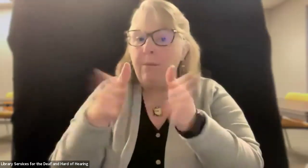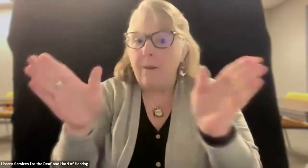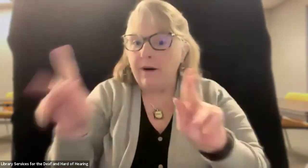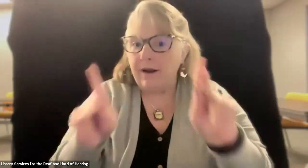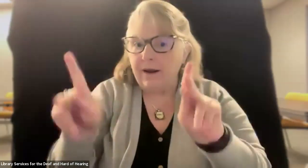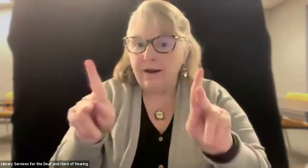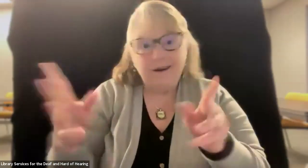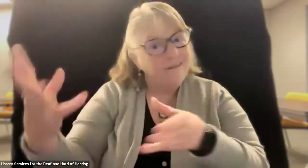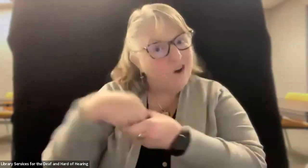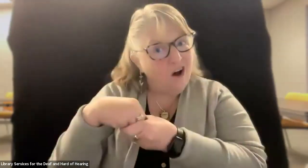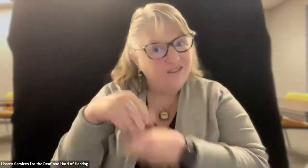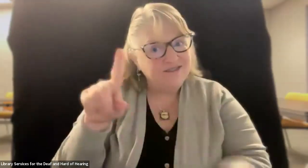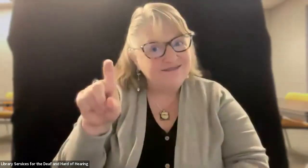And how can the public get involved?